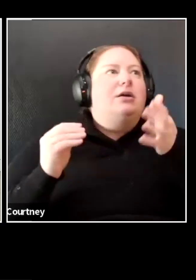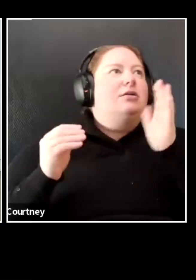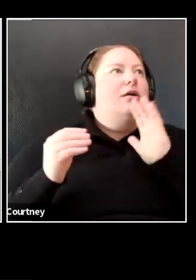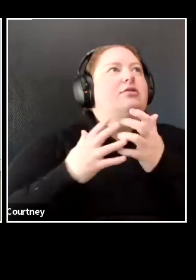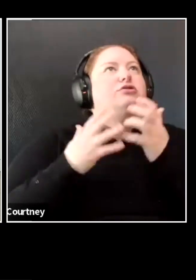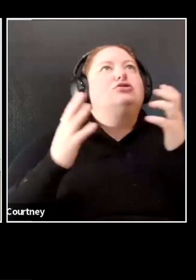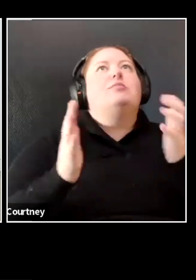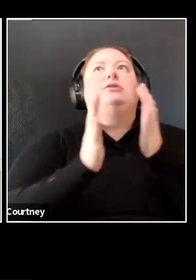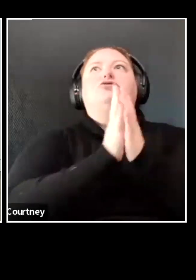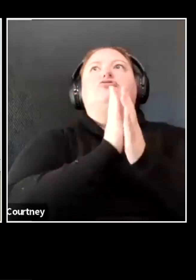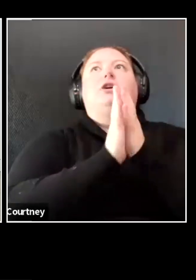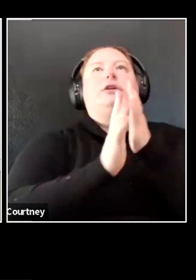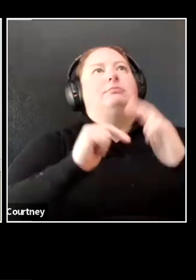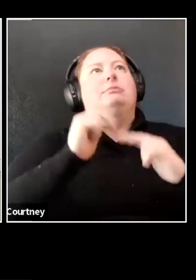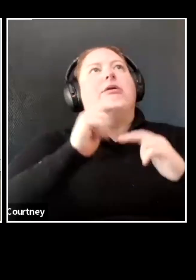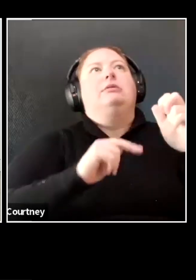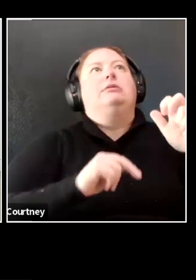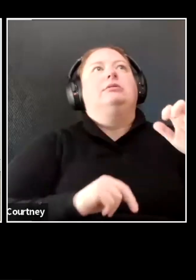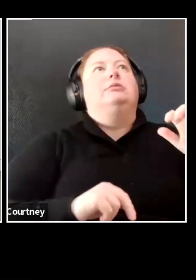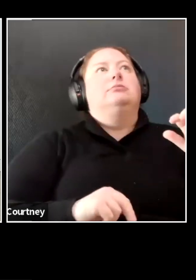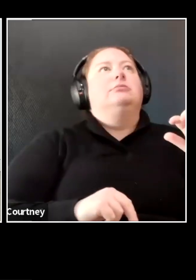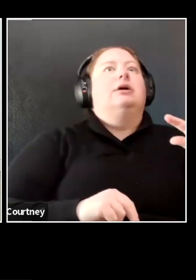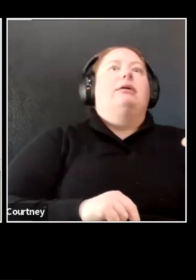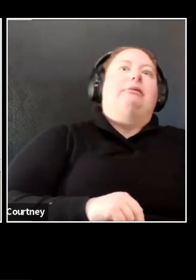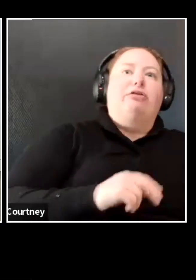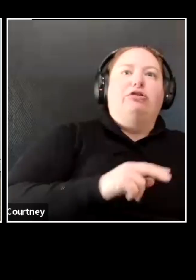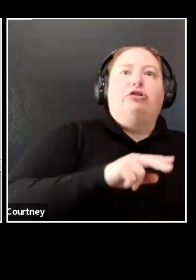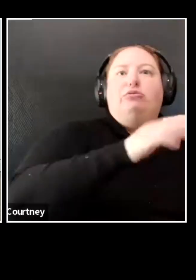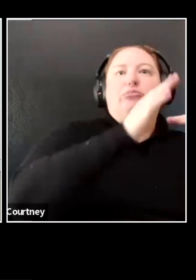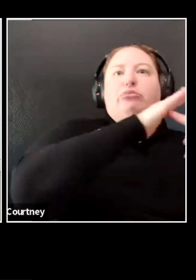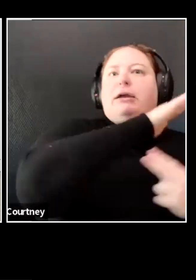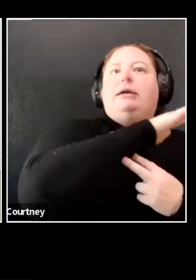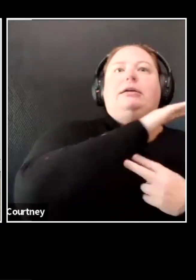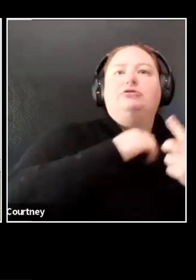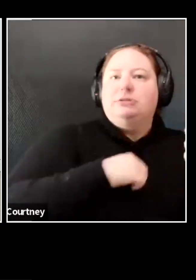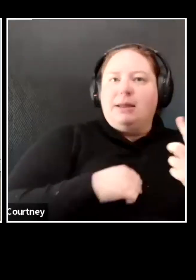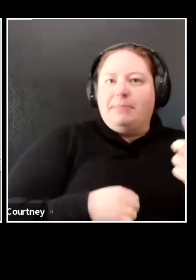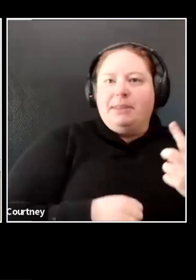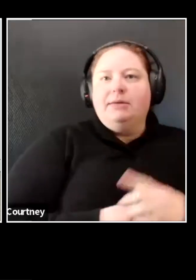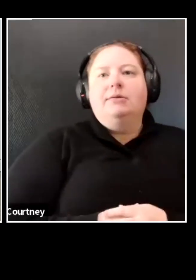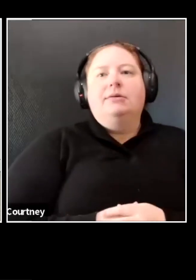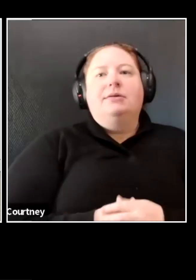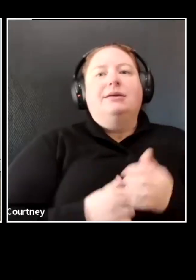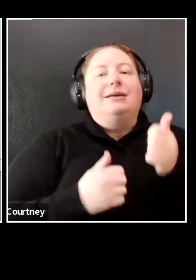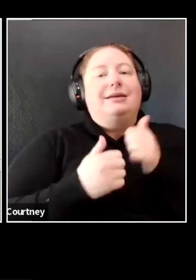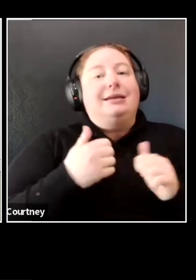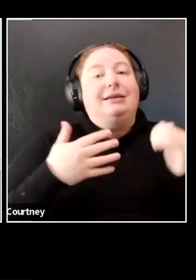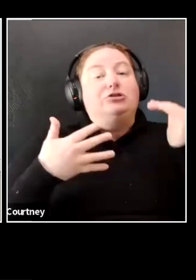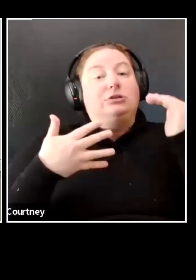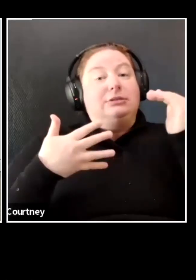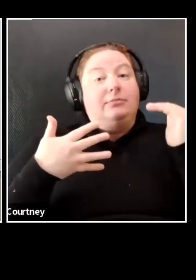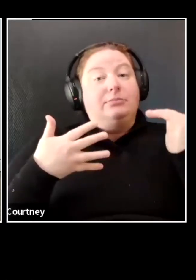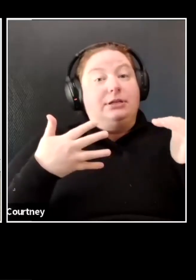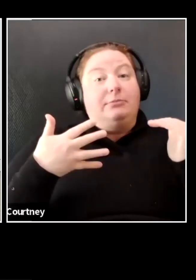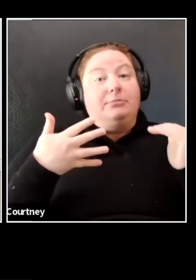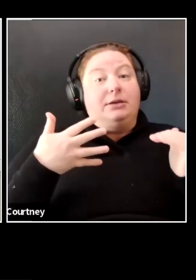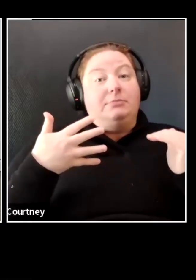Build another bridge," or whatever. Uh, and and at every step along that way, there there's it's